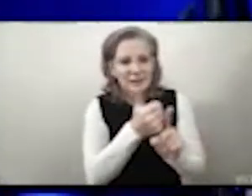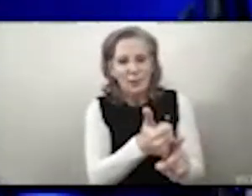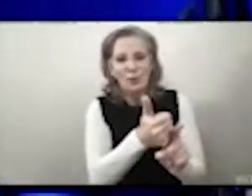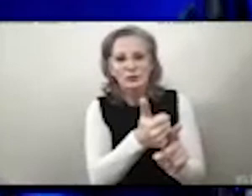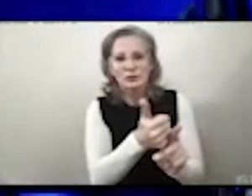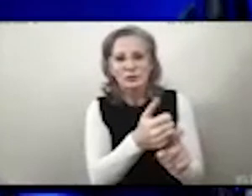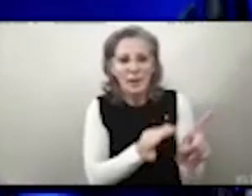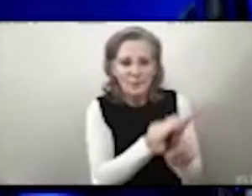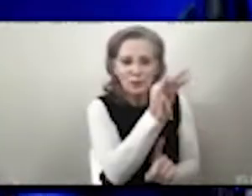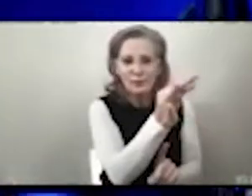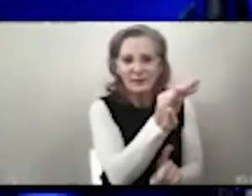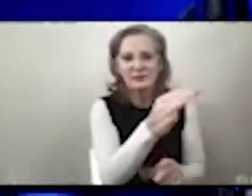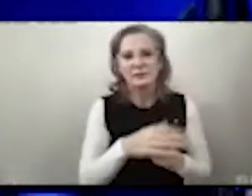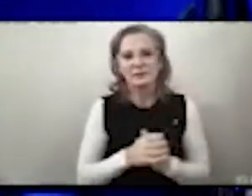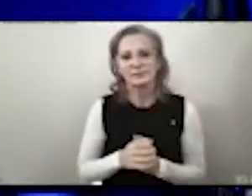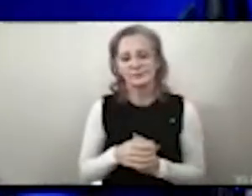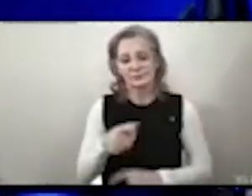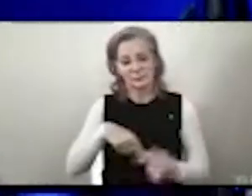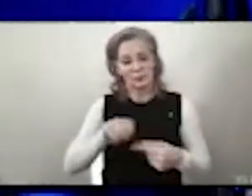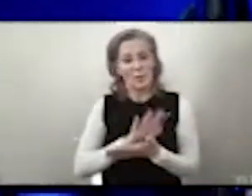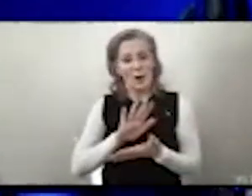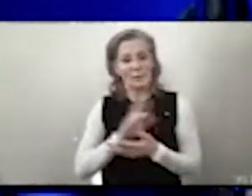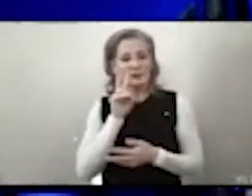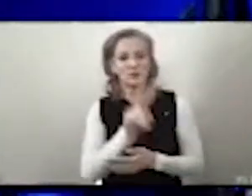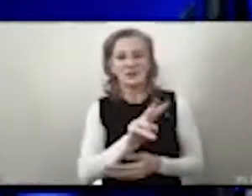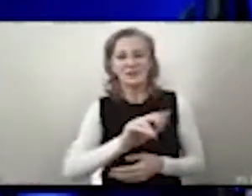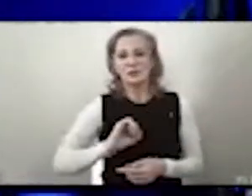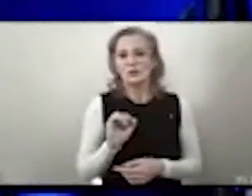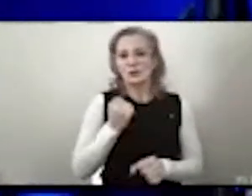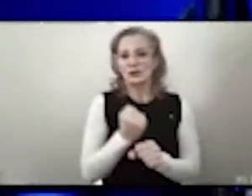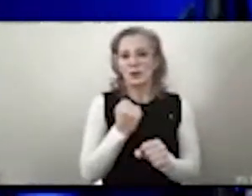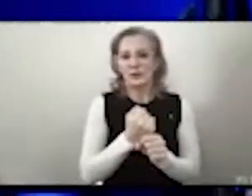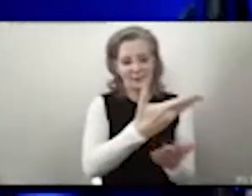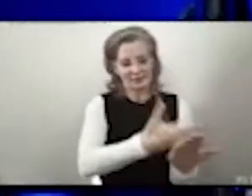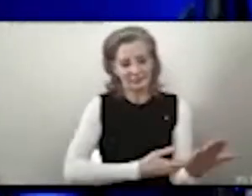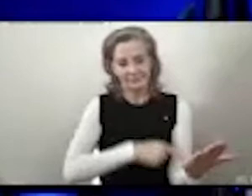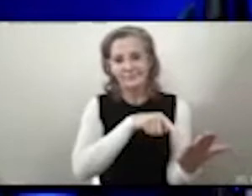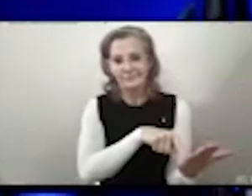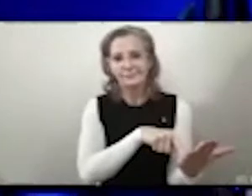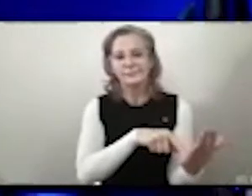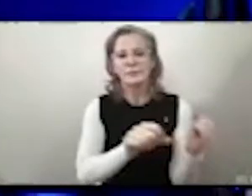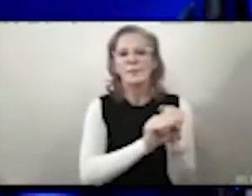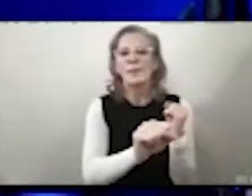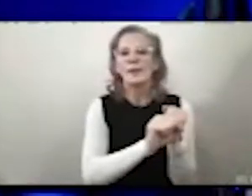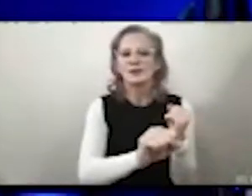government's Covid recovery strategy published earlier this month, a commitment to build on the approach,